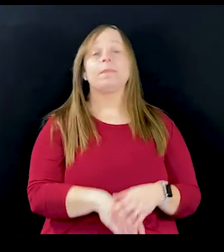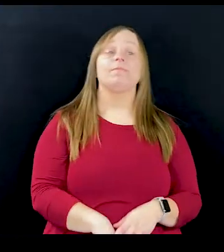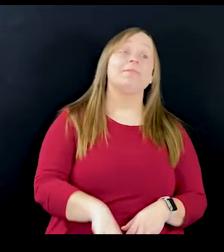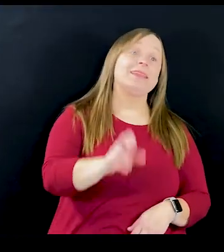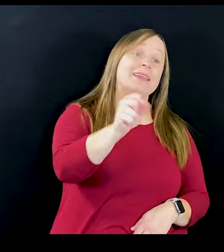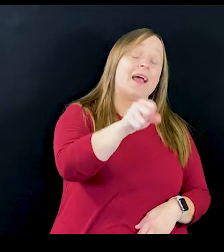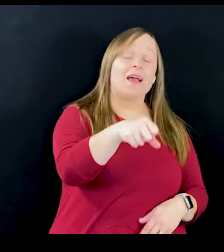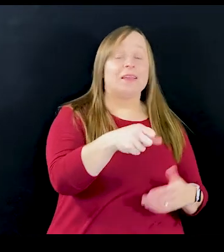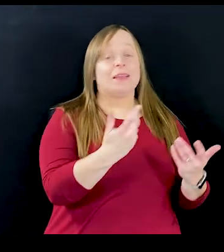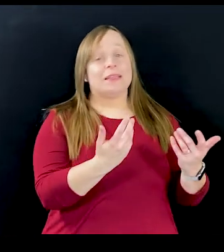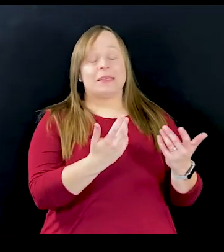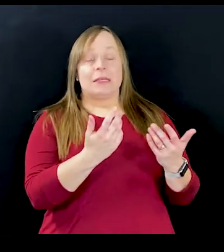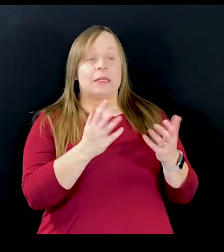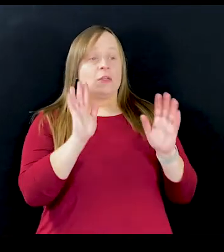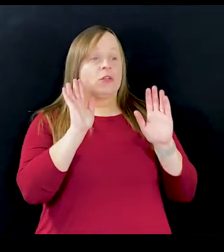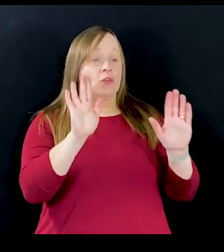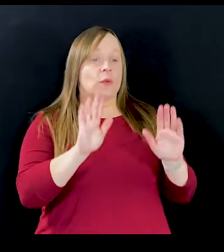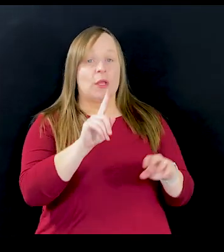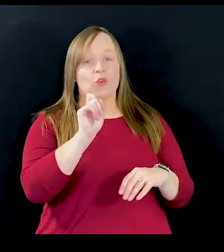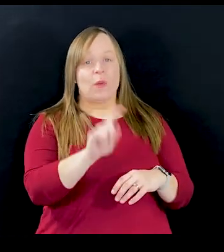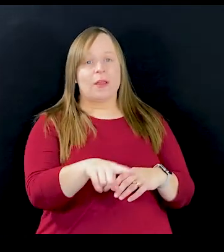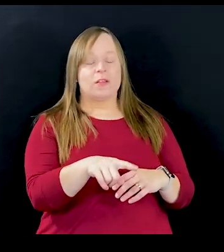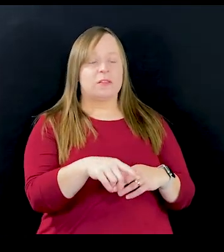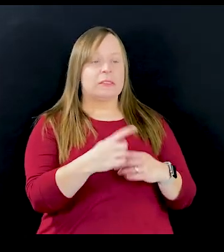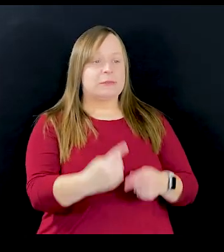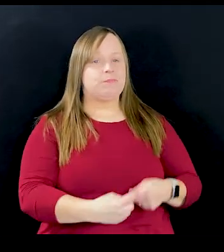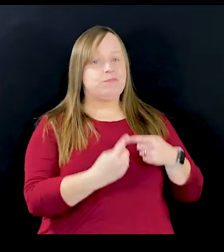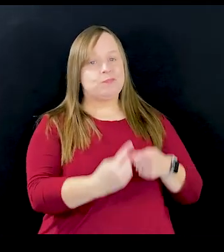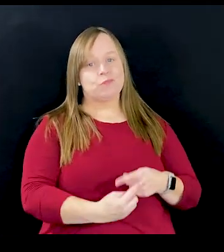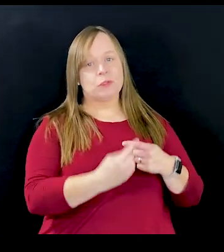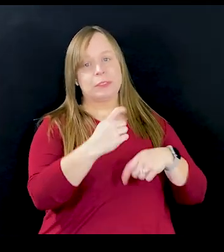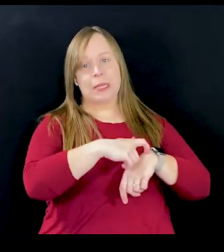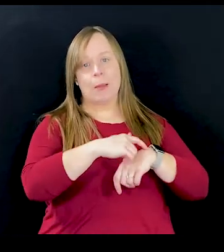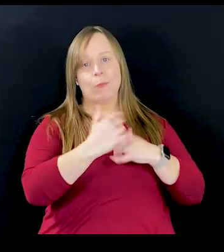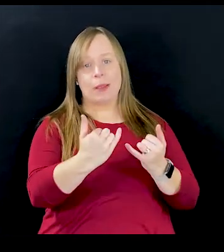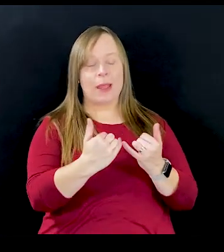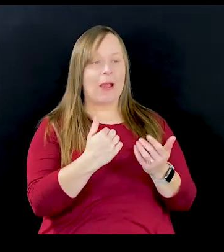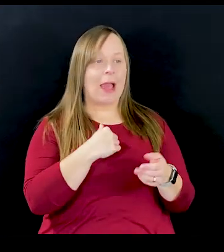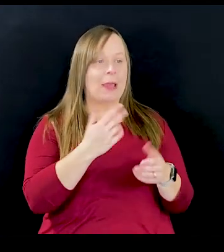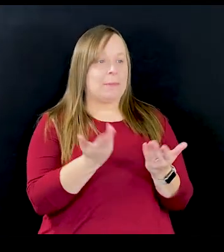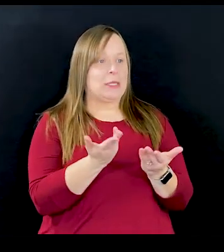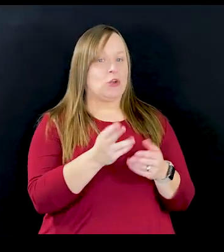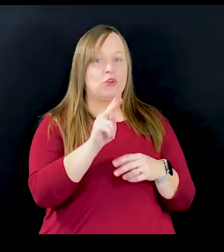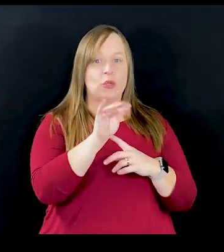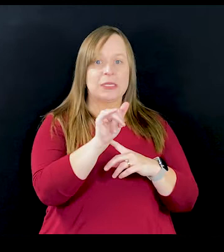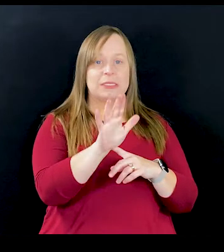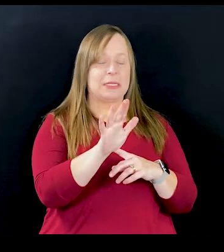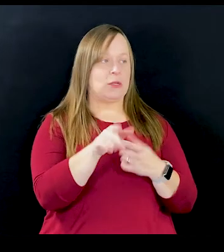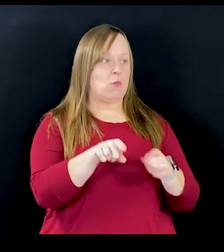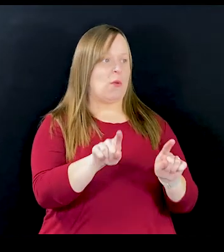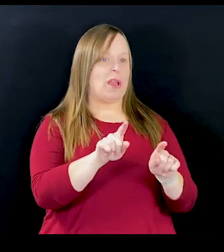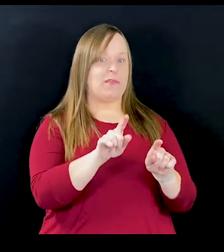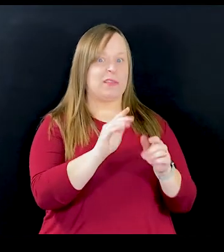Yeah, it's such a great question, and it's such a troubling time that we're in. I'm sitting in New York City, as we have this conversation.